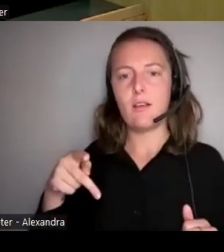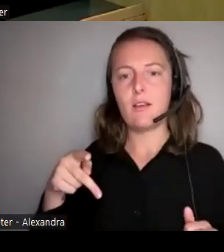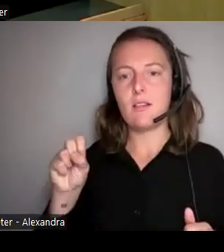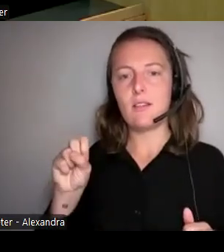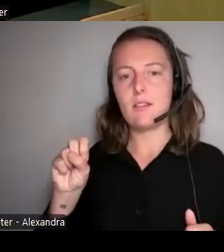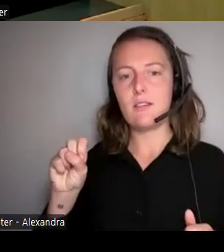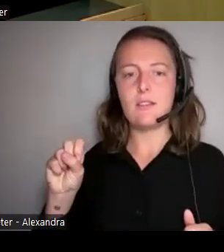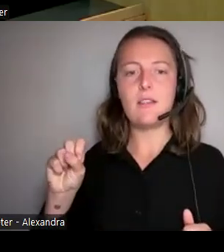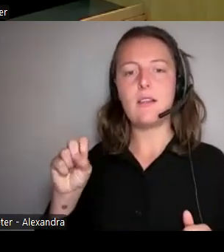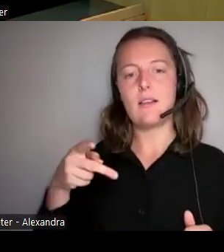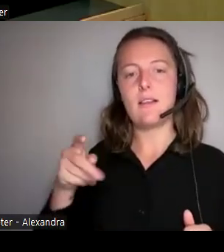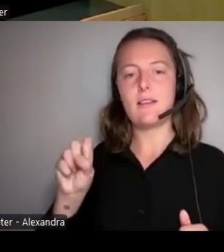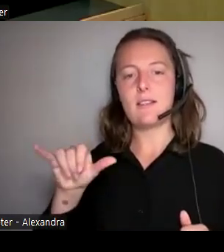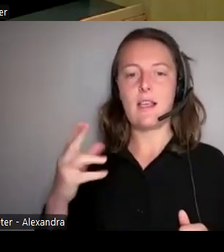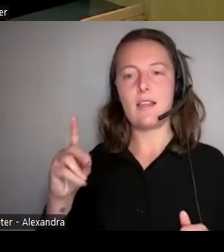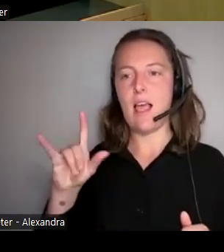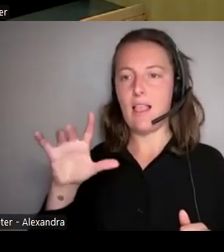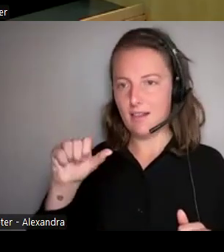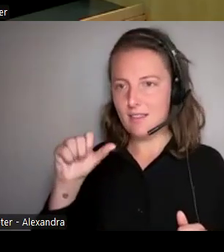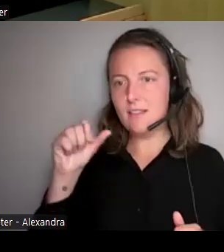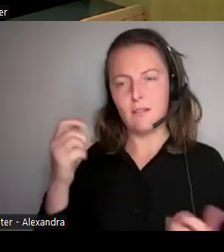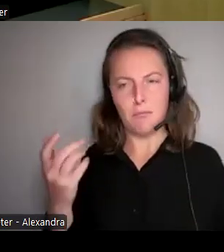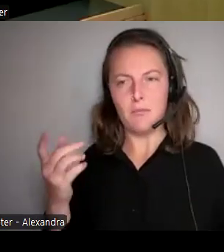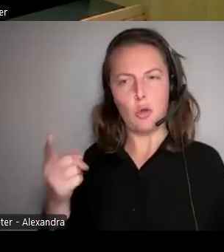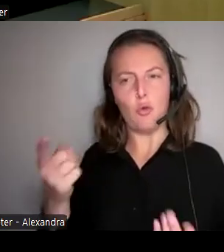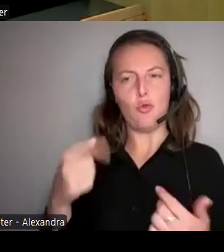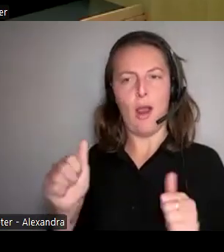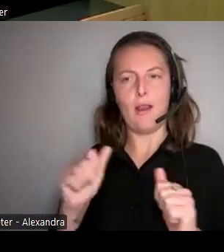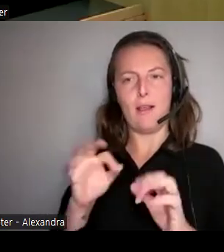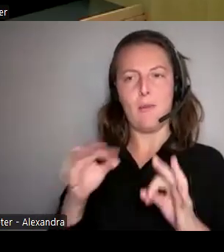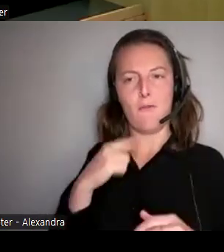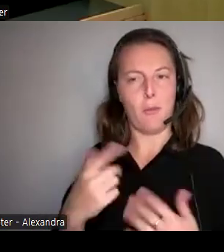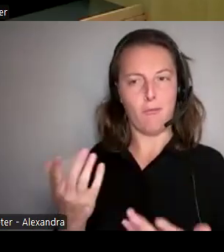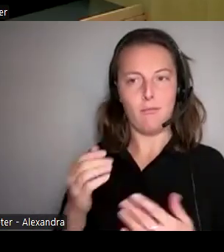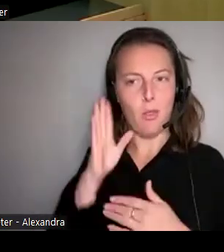you know, you try to square that for me one day. Um, he's interested in lifestyle interventions